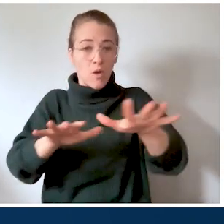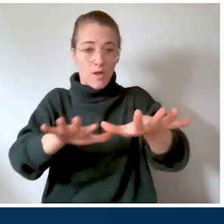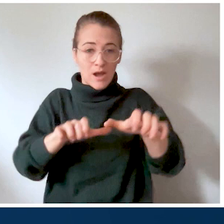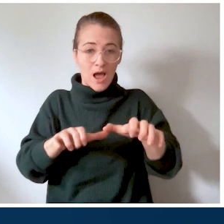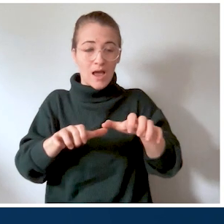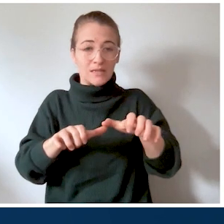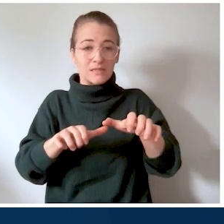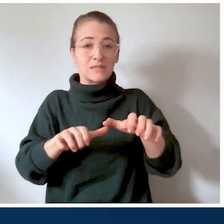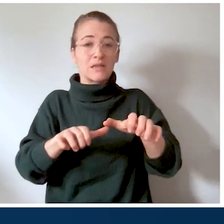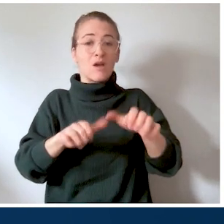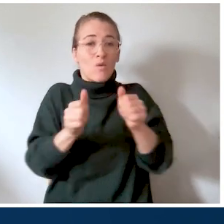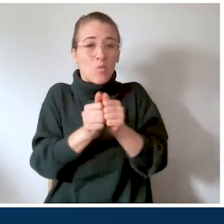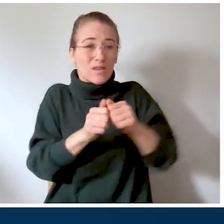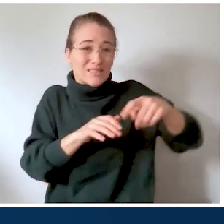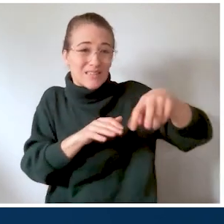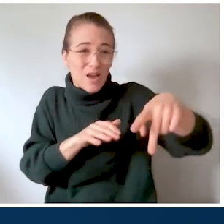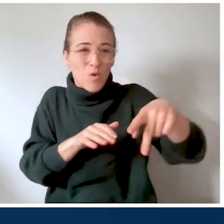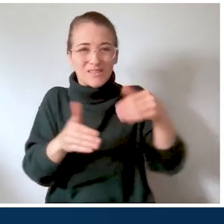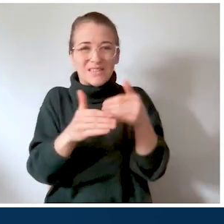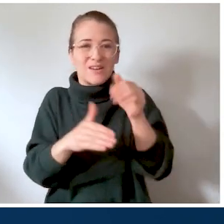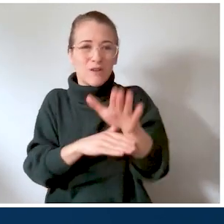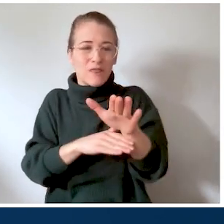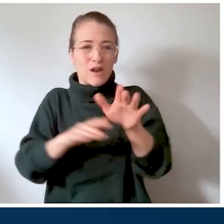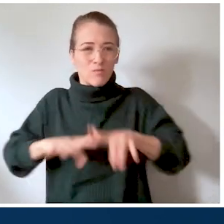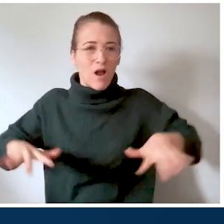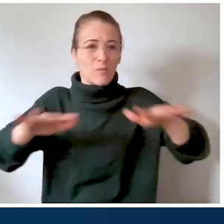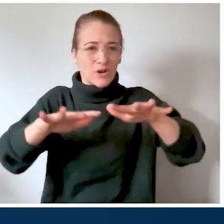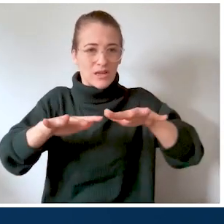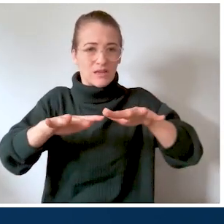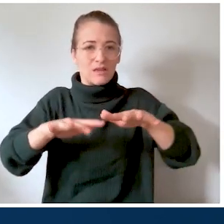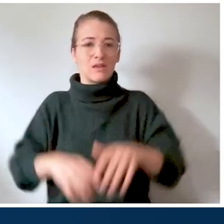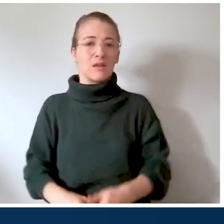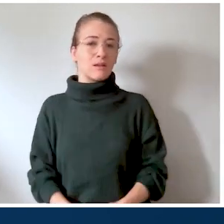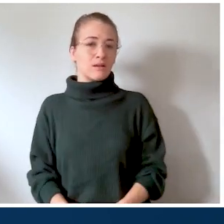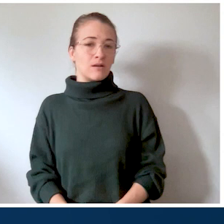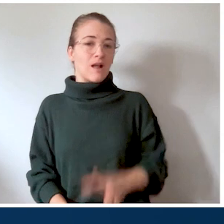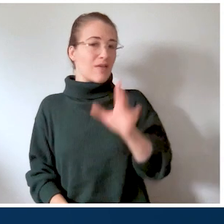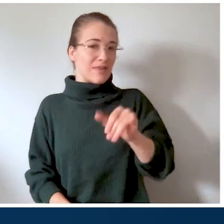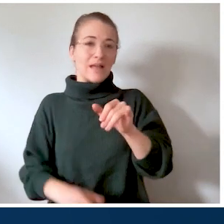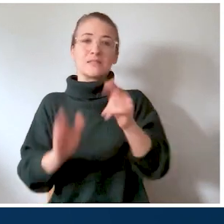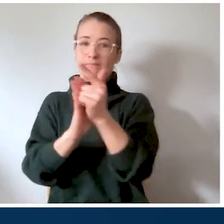that are immediately adjacent to their property. That's what those ordinances say.